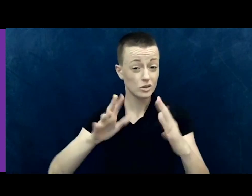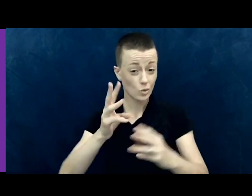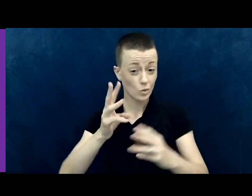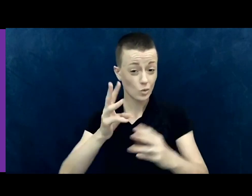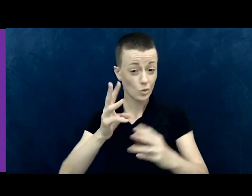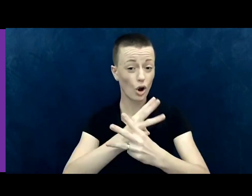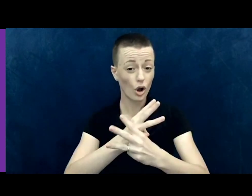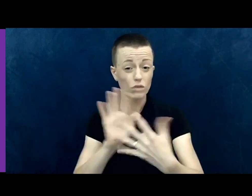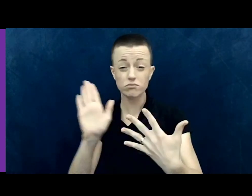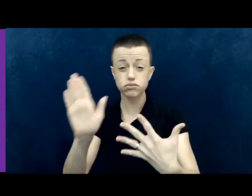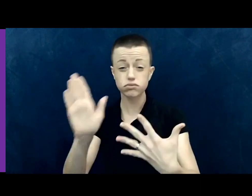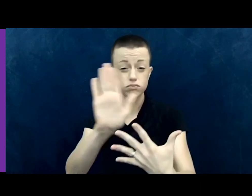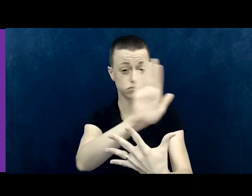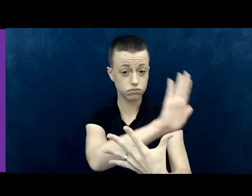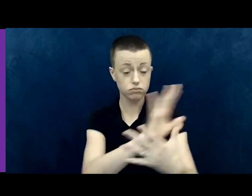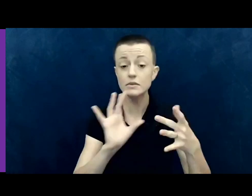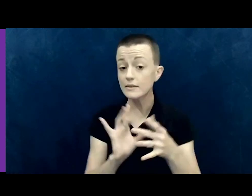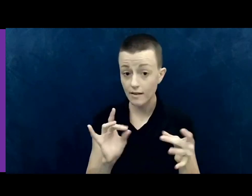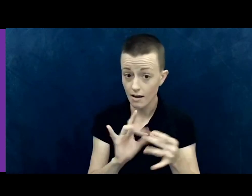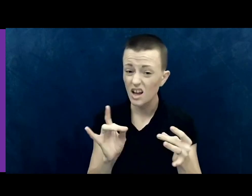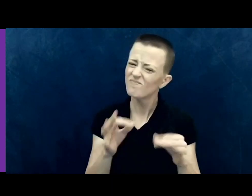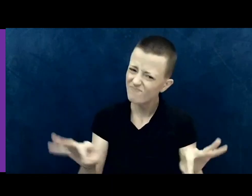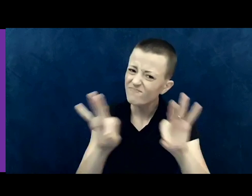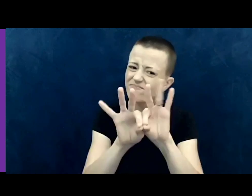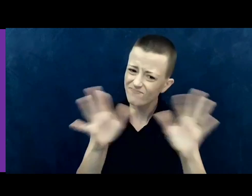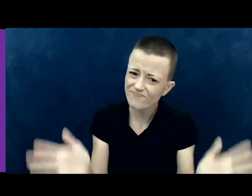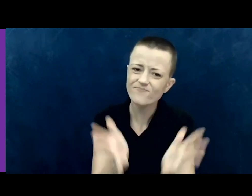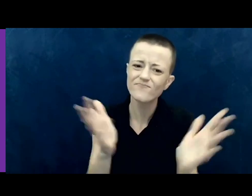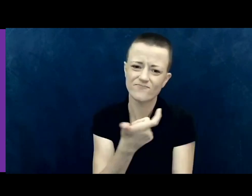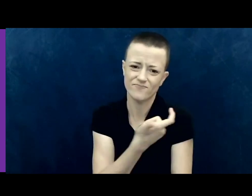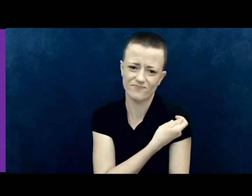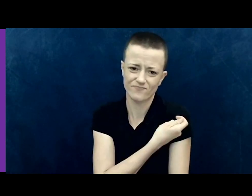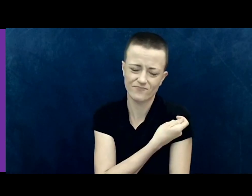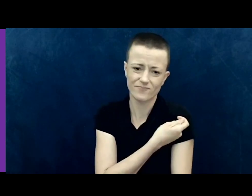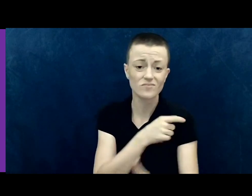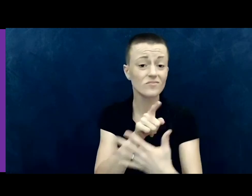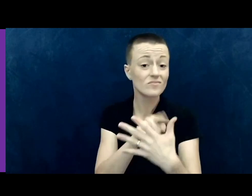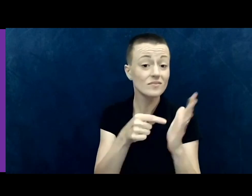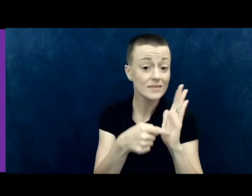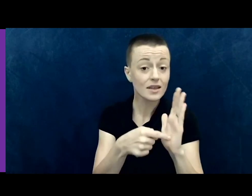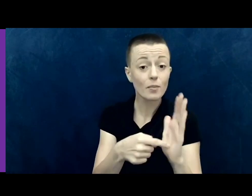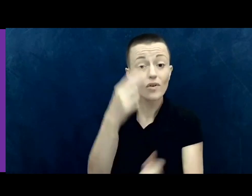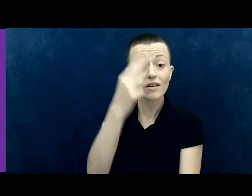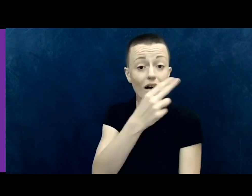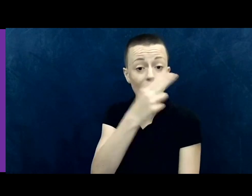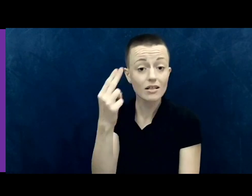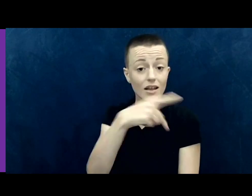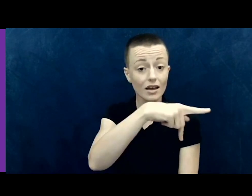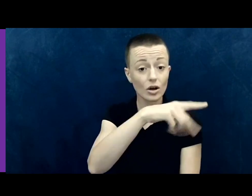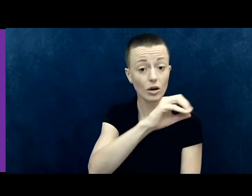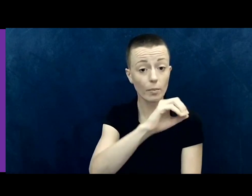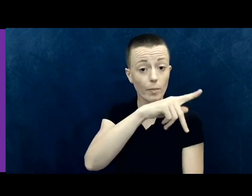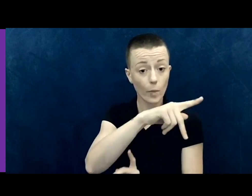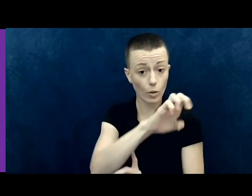The Pope said that individuals are morally obligated to get vaccinated and that “choosing the vaccine is choosing life”.